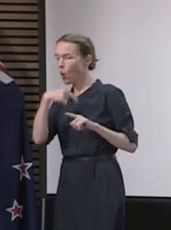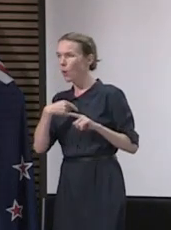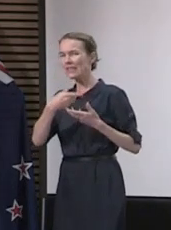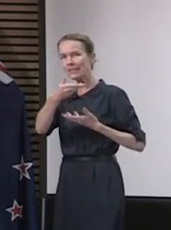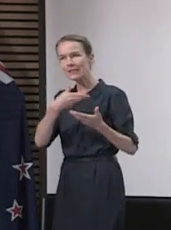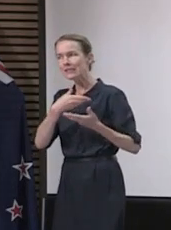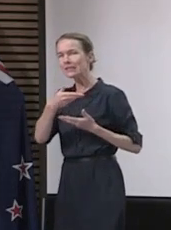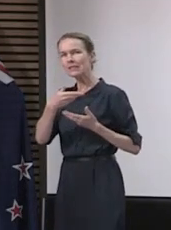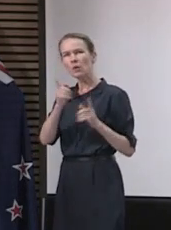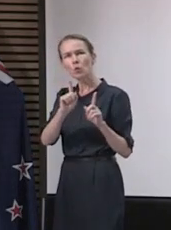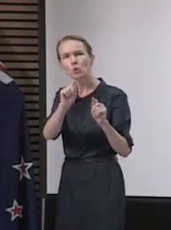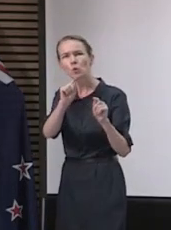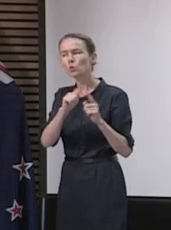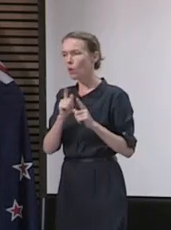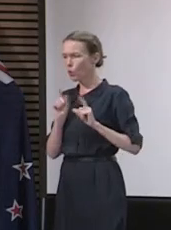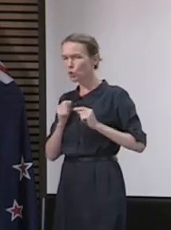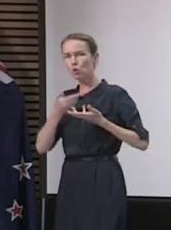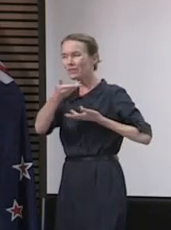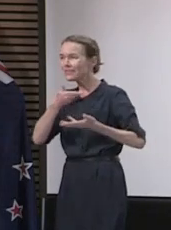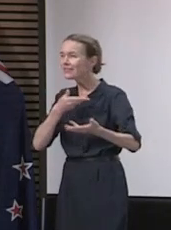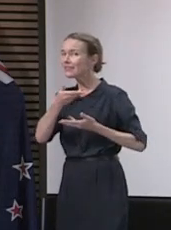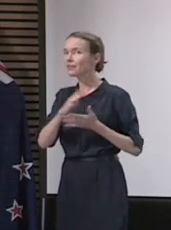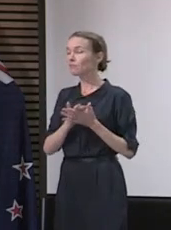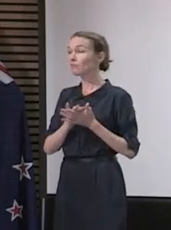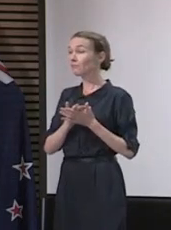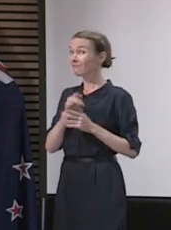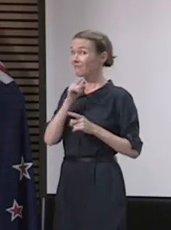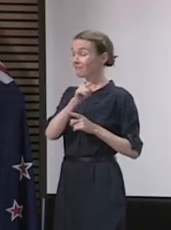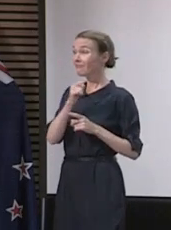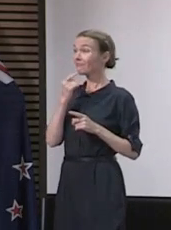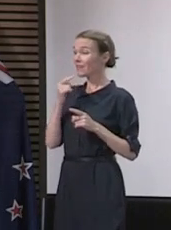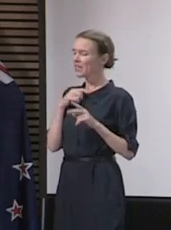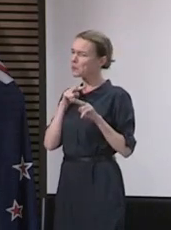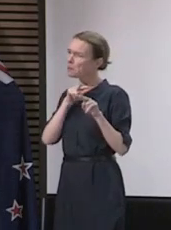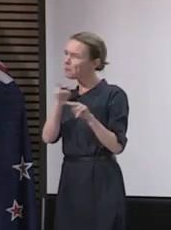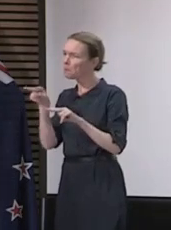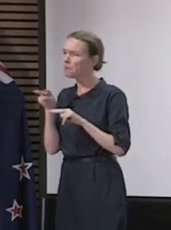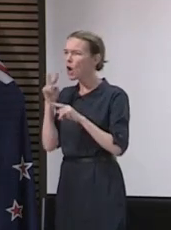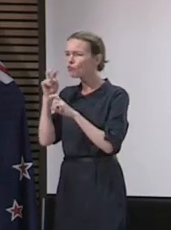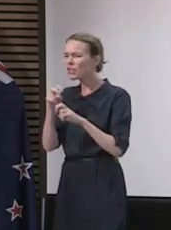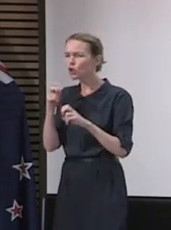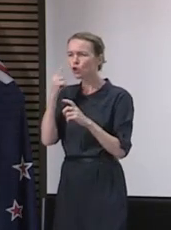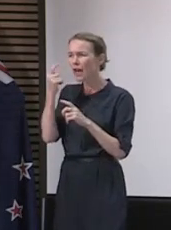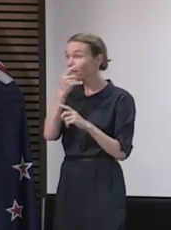share experiences and this was one of the issues raised. Like